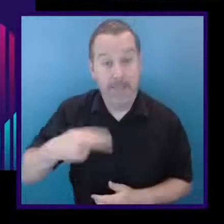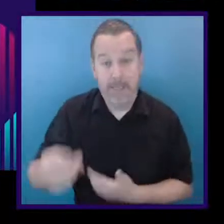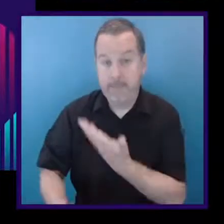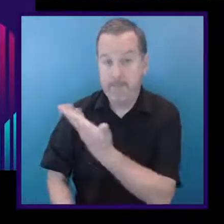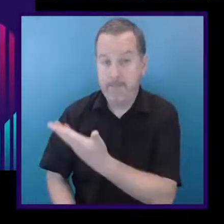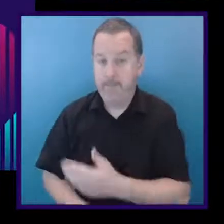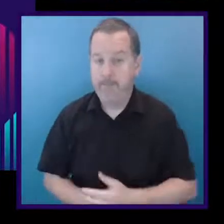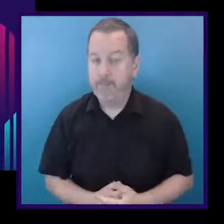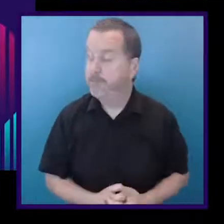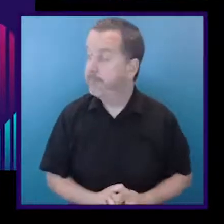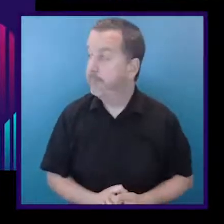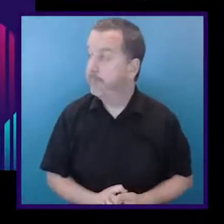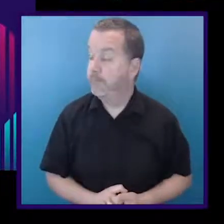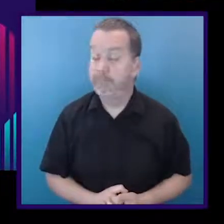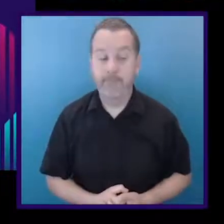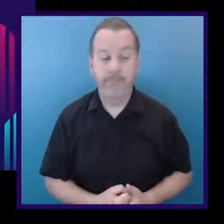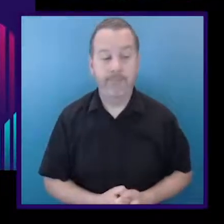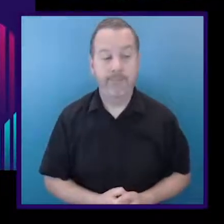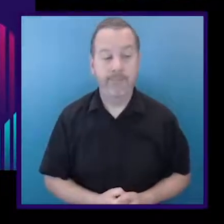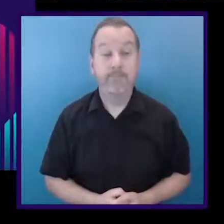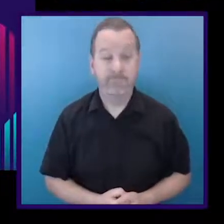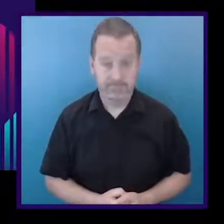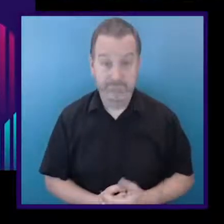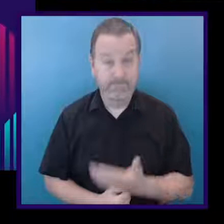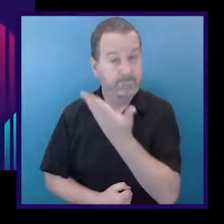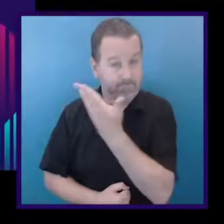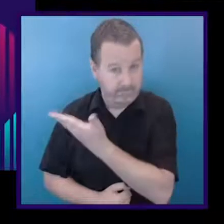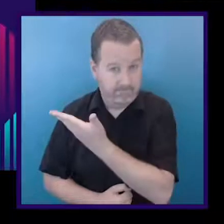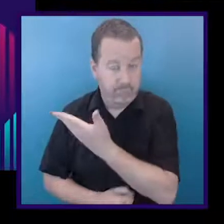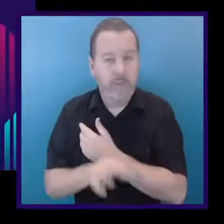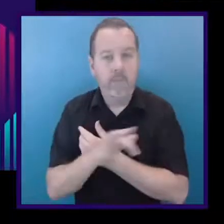We can come on to the main findings that we have found from our post-primary schools.